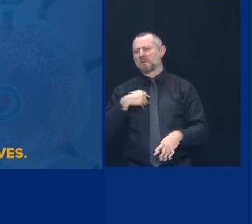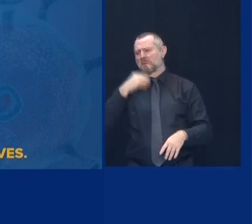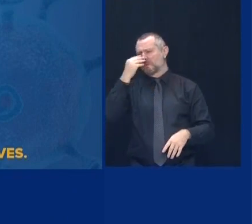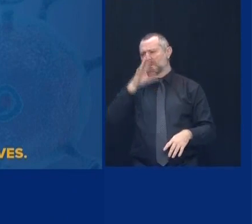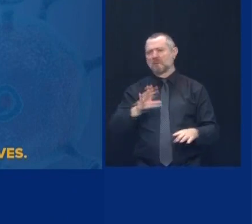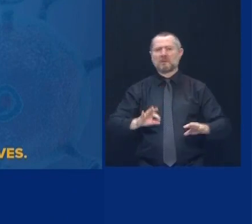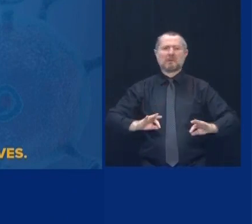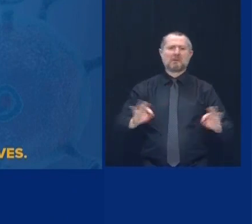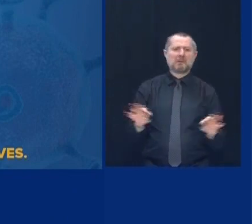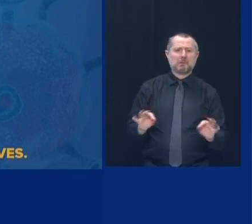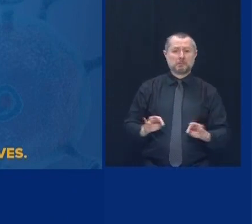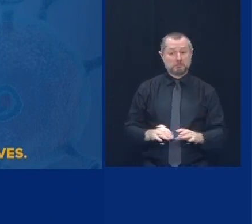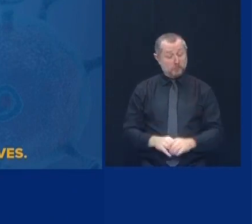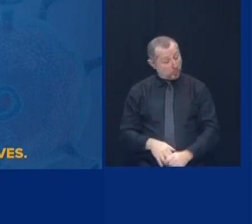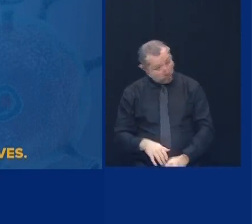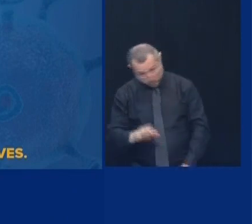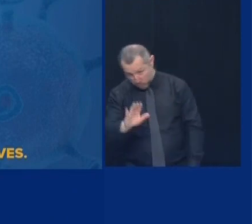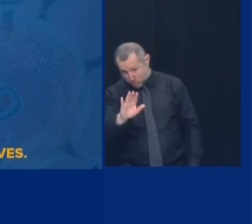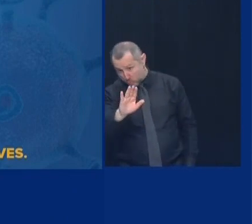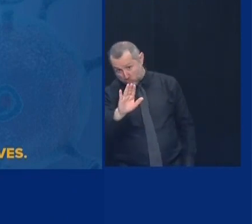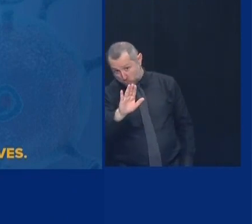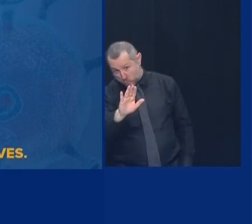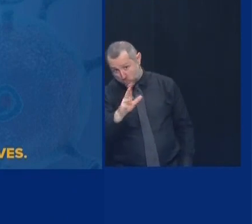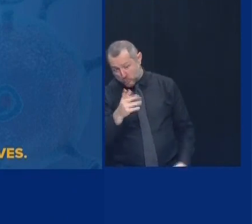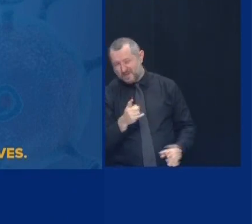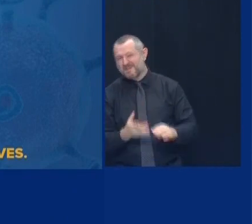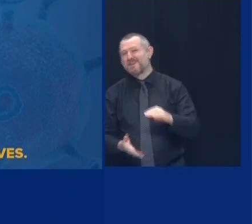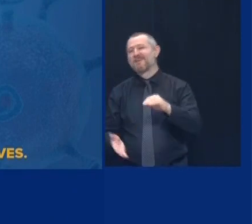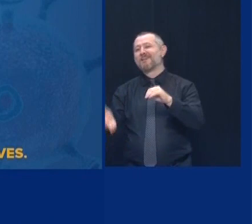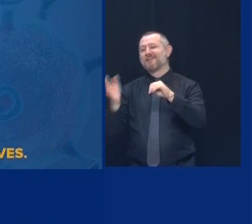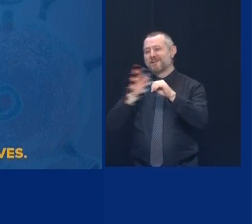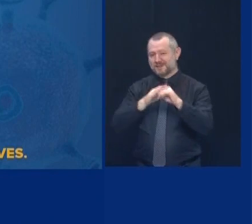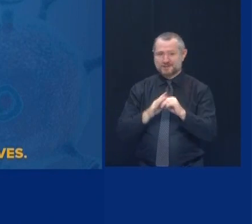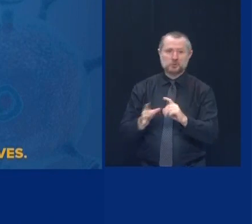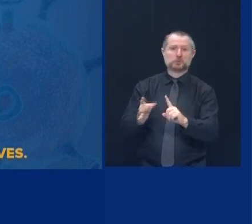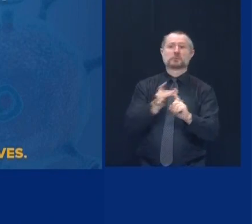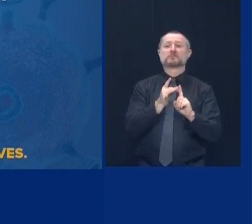JANUARY 10th, 15th. SO WHAT IF THE RATEe1 GOES UP? EVERYBODY IS TALKING ABOUT THE